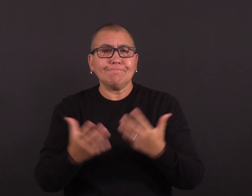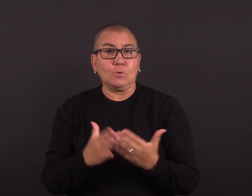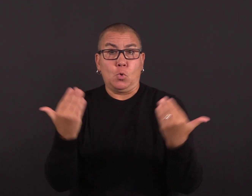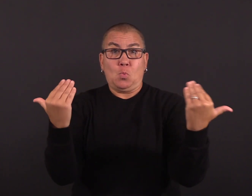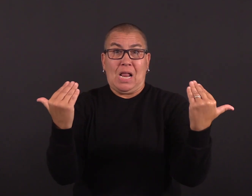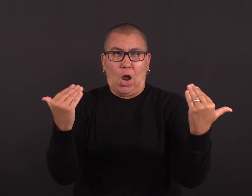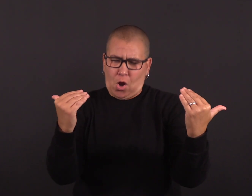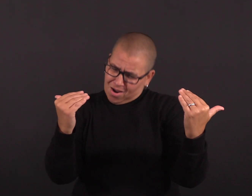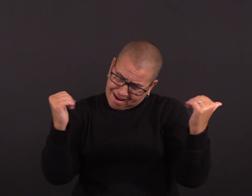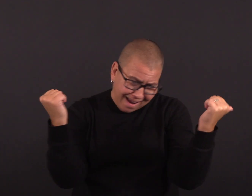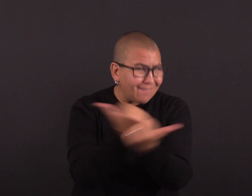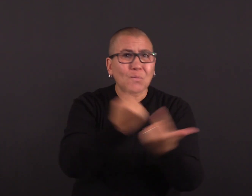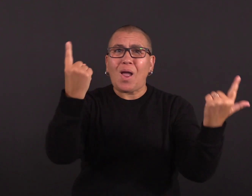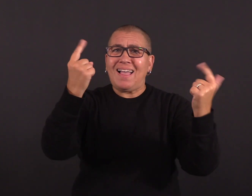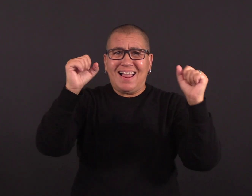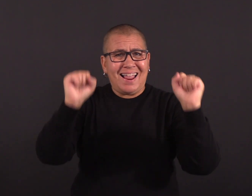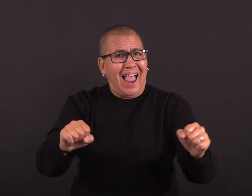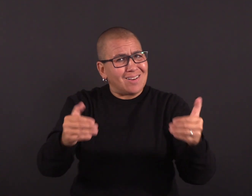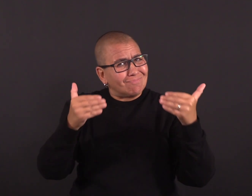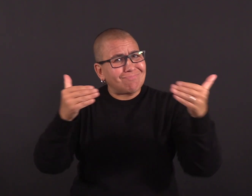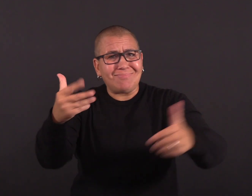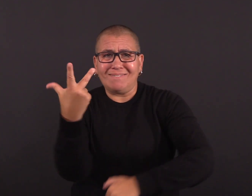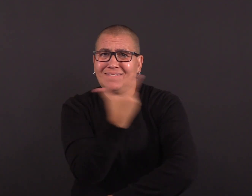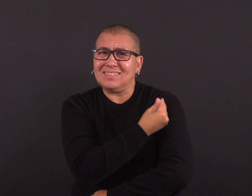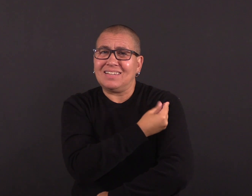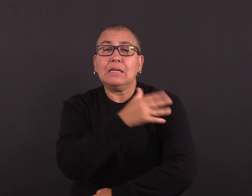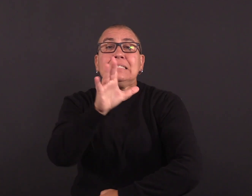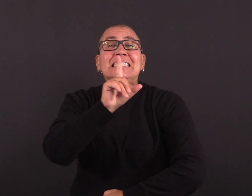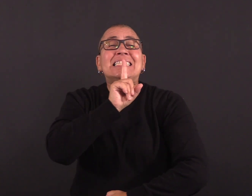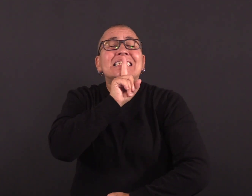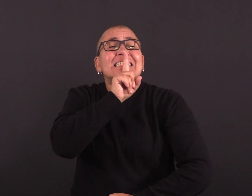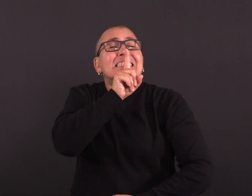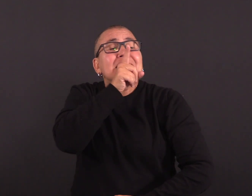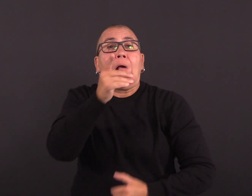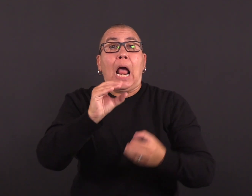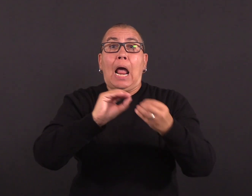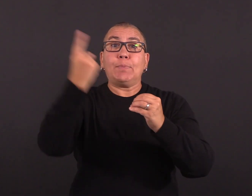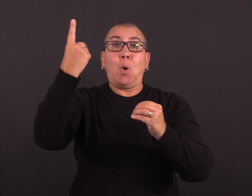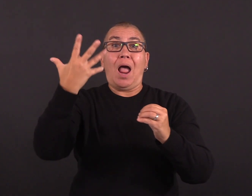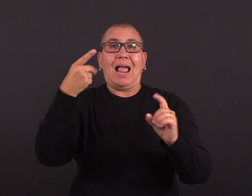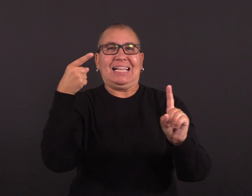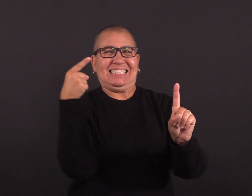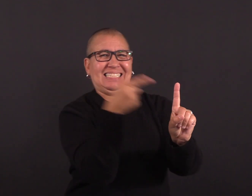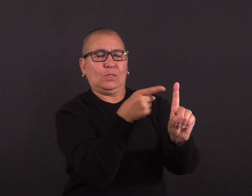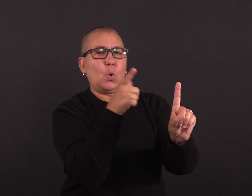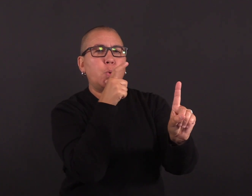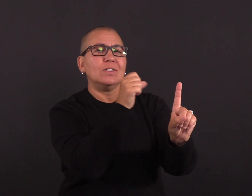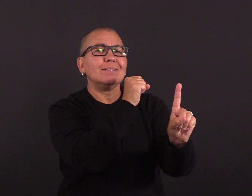immune systems who are at greatest risk of severe COVID, said Michael Osterholm,